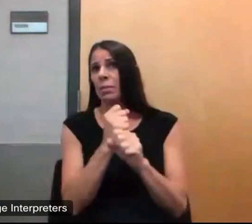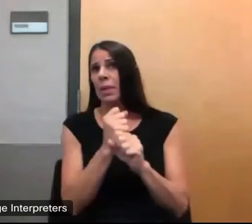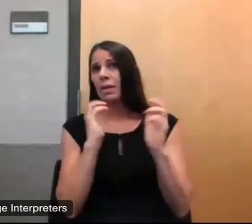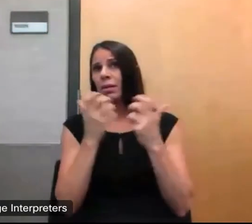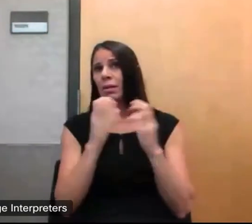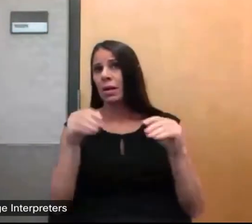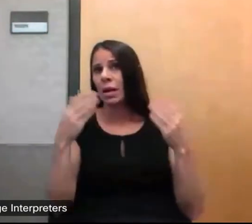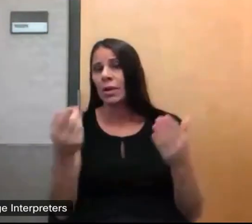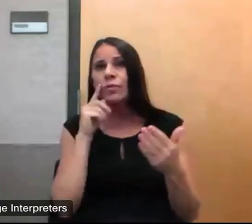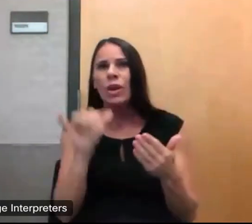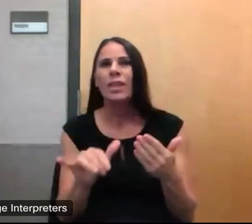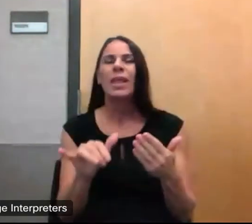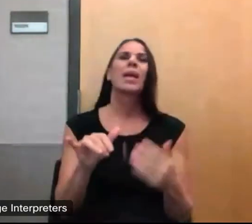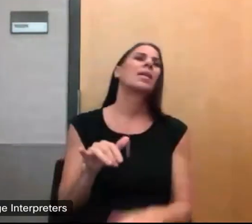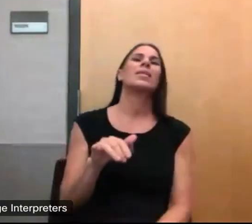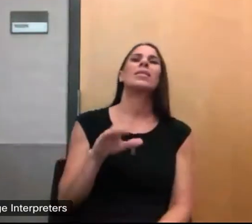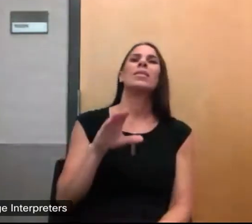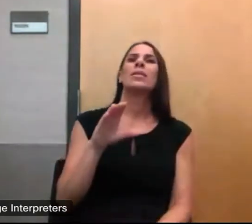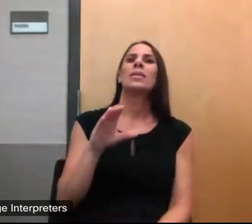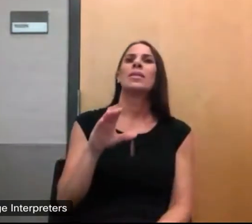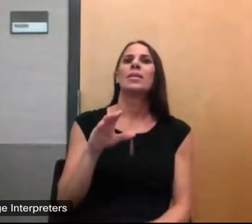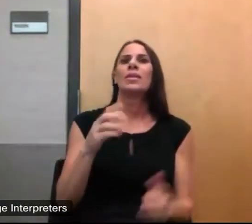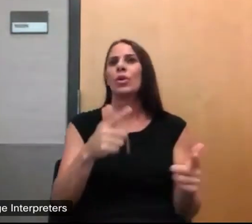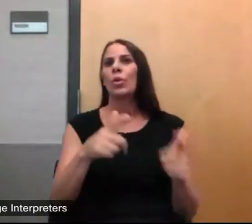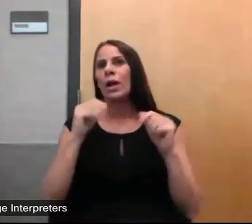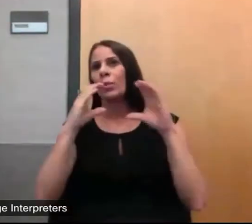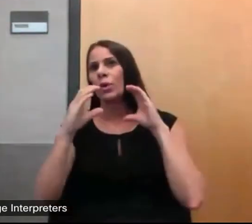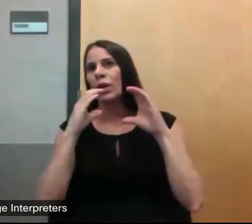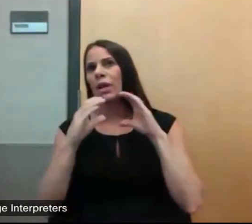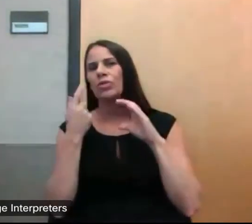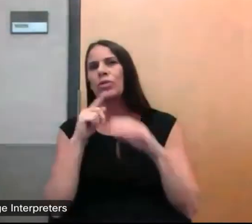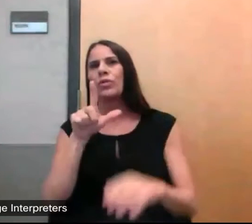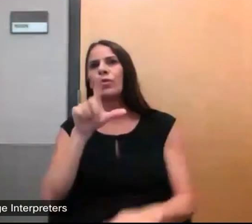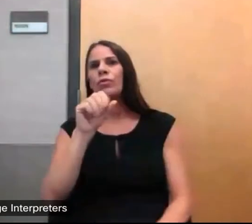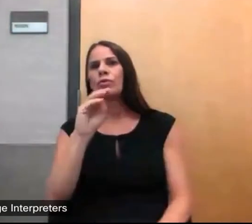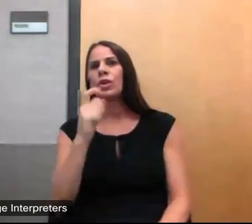about, from infection rapid communication to long covet and kind of disease communication.